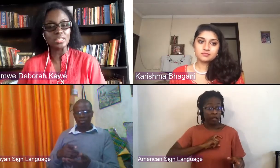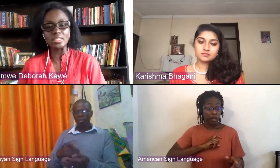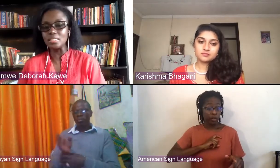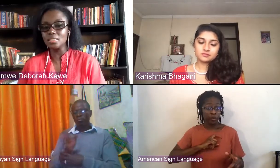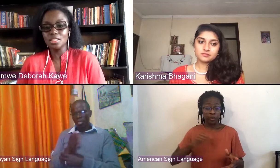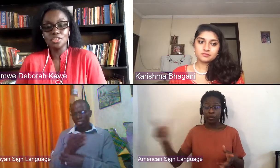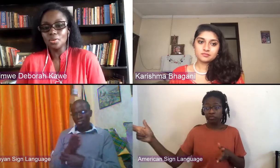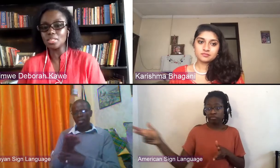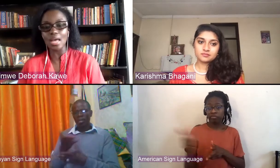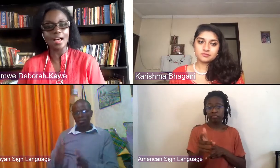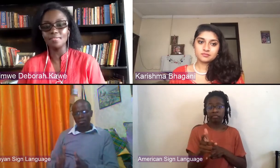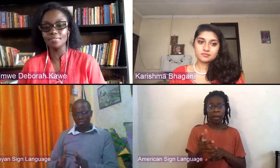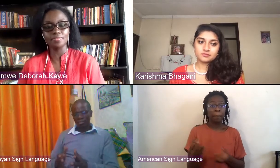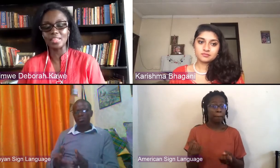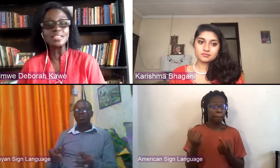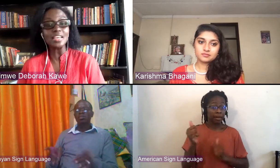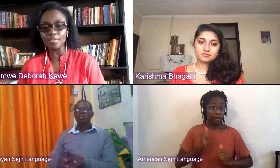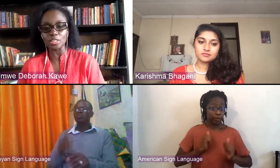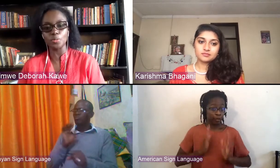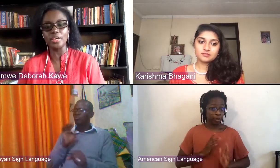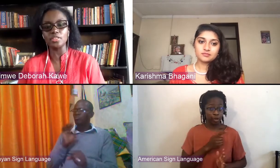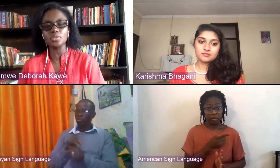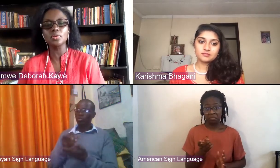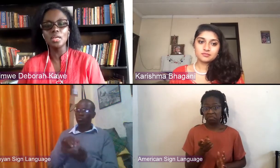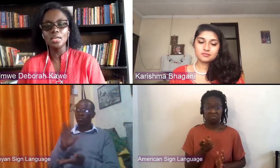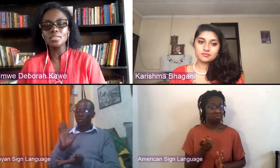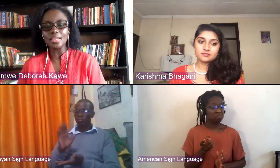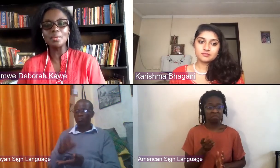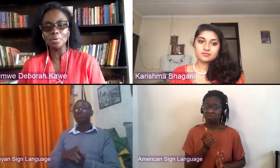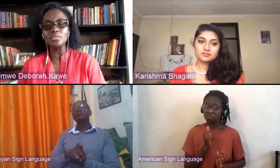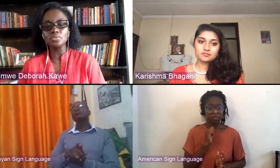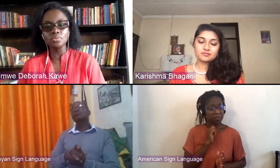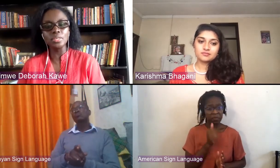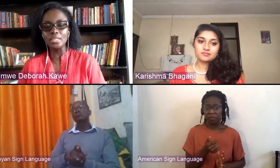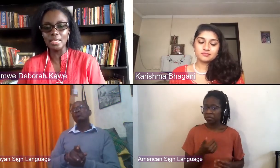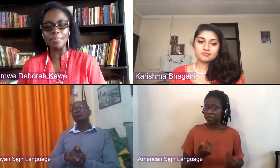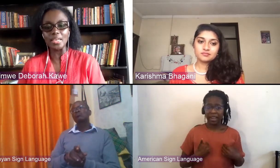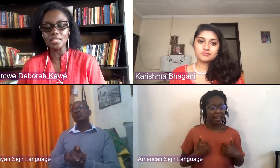actually did not have that kind of experience. So Sahim was really amazing.